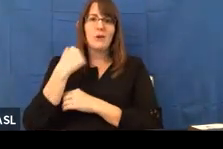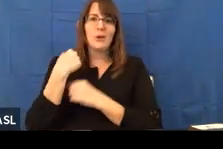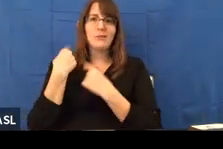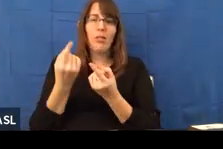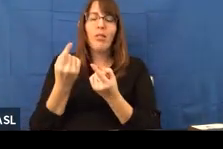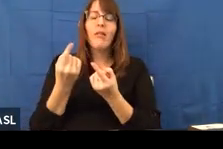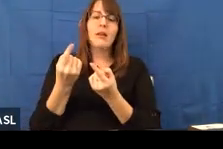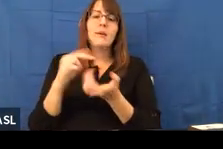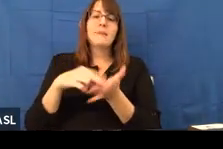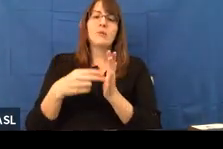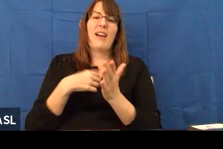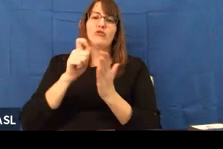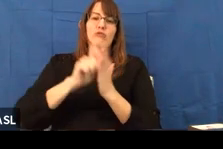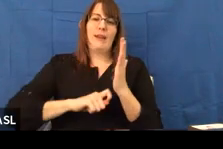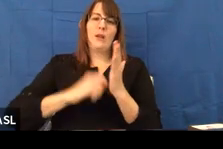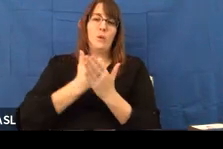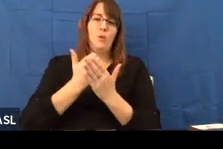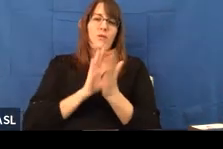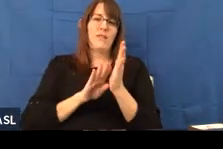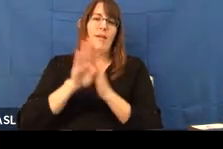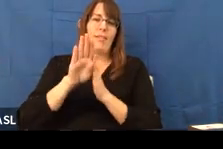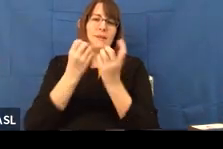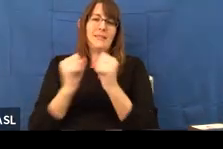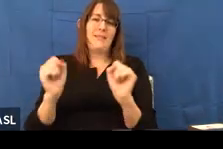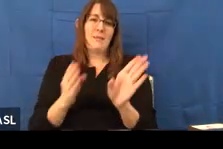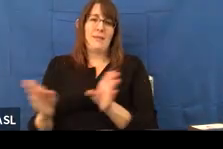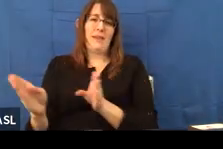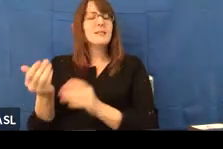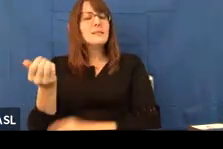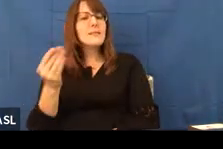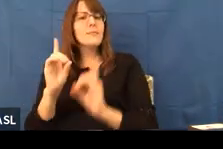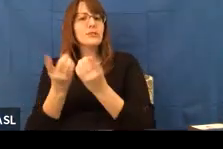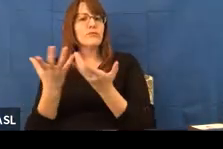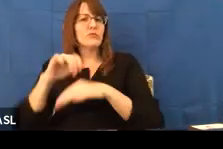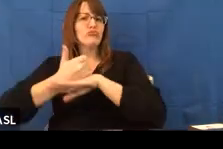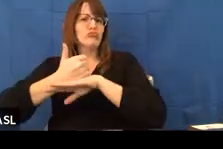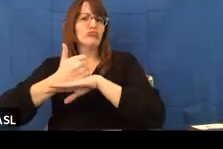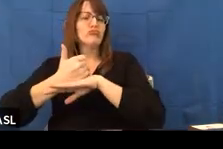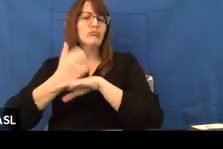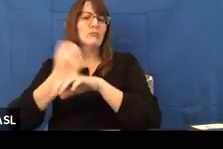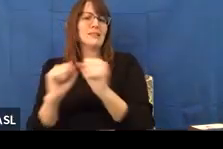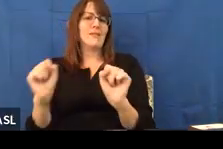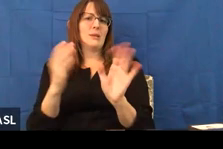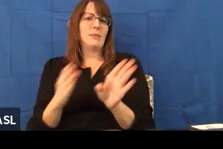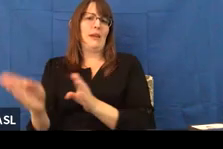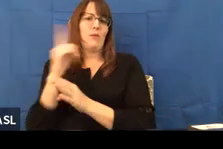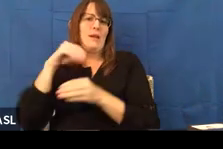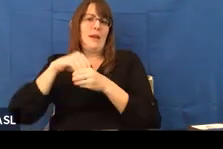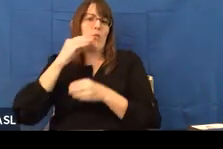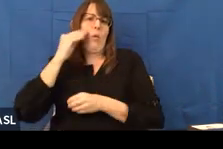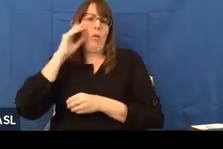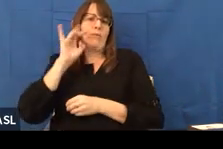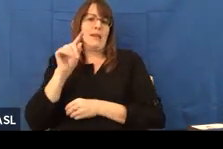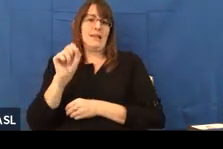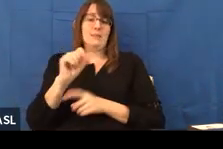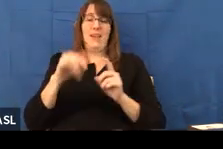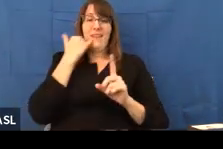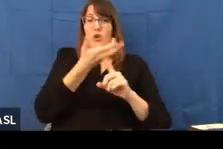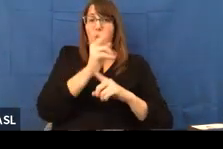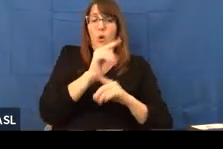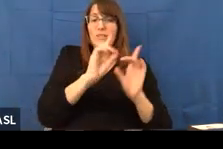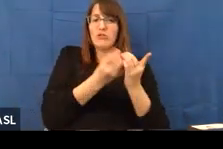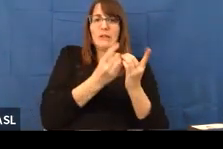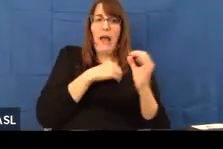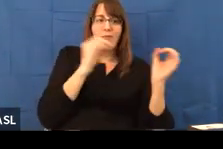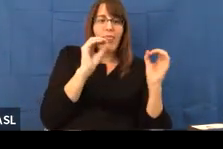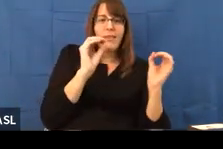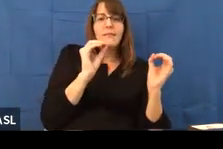Allison Frenzel : If it isn't already some districts have already done something like that. So maybe if your district does not have when look at surrounding districts for examples and